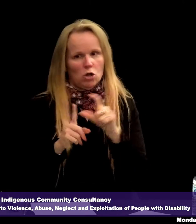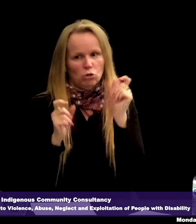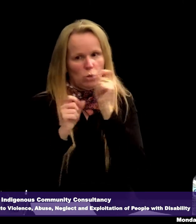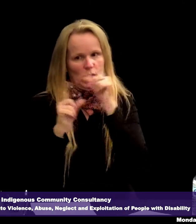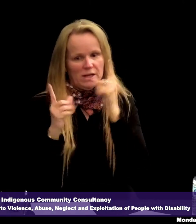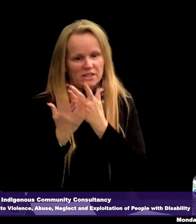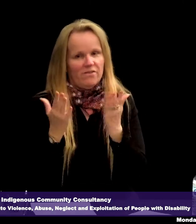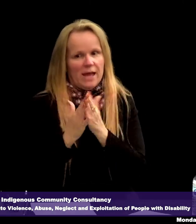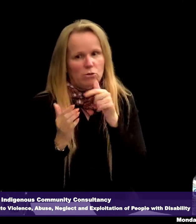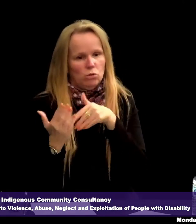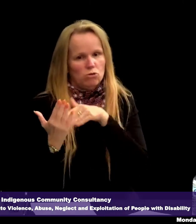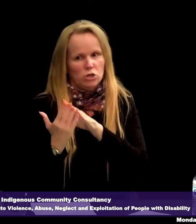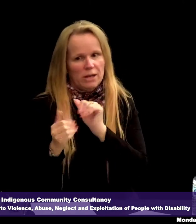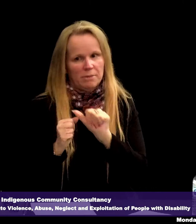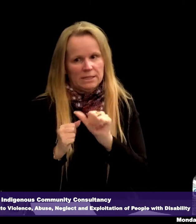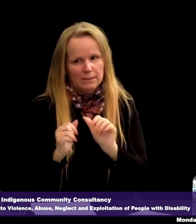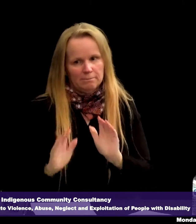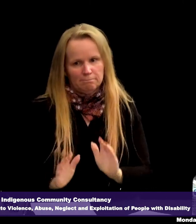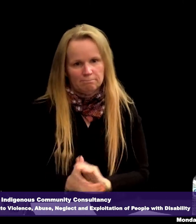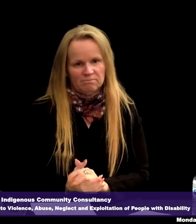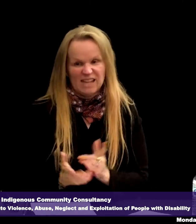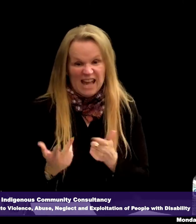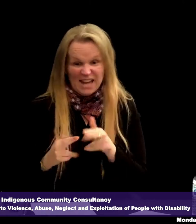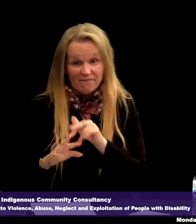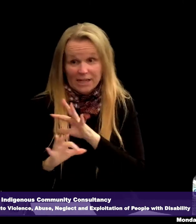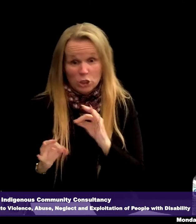really don't have any cultural awareness of how to approach things in a better way.